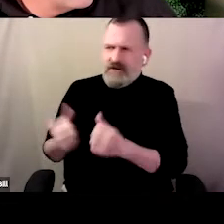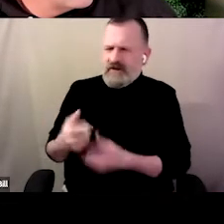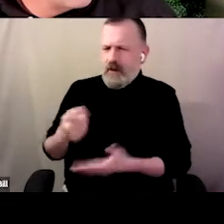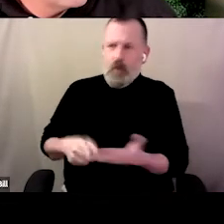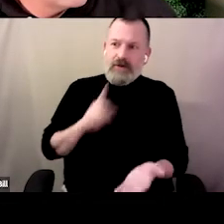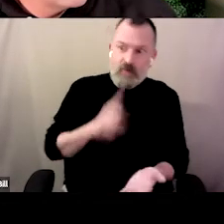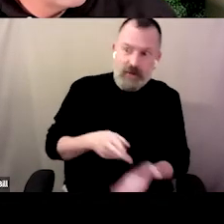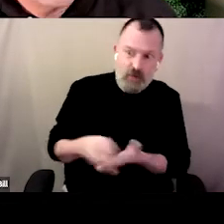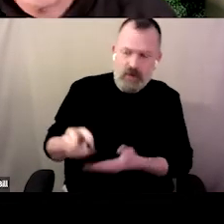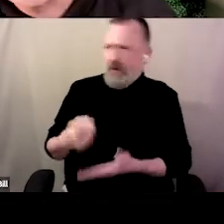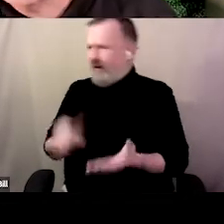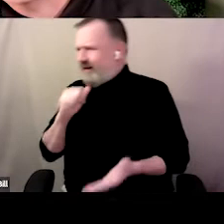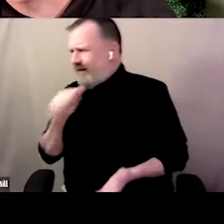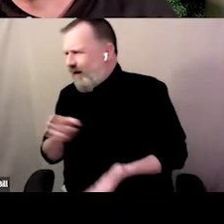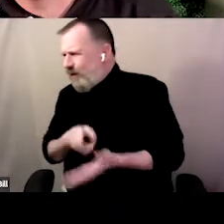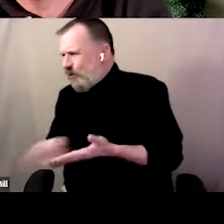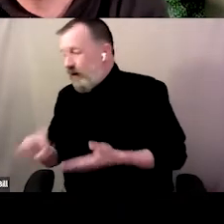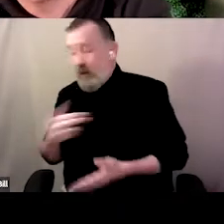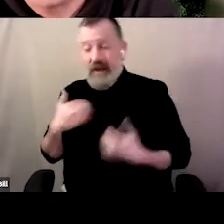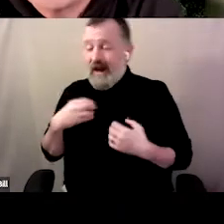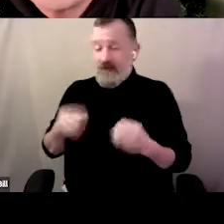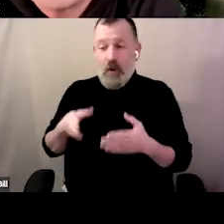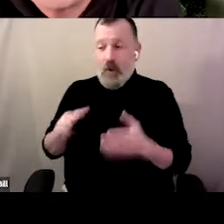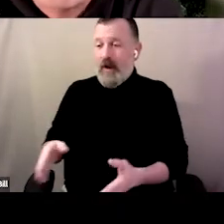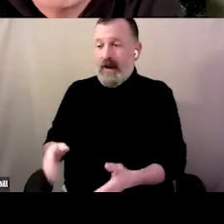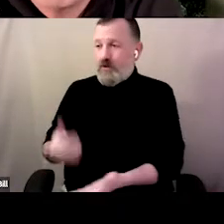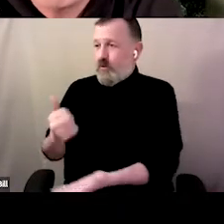Rick Mislan: Method, if you will, to authenticate. Right. I mean, we all just